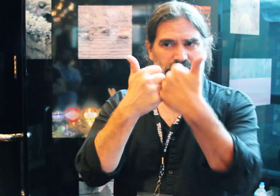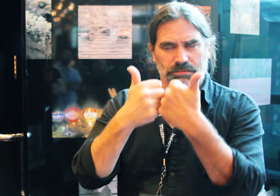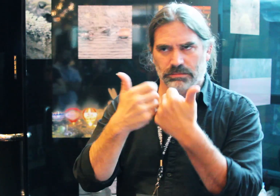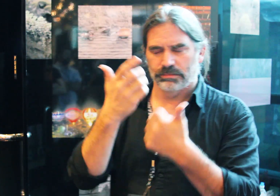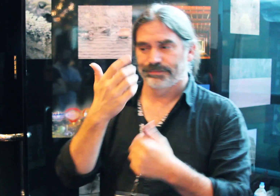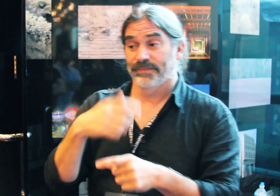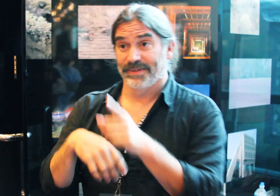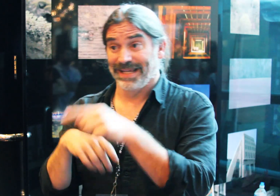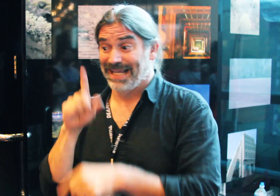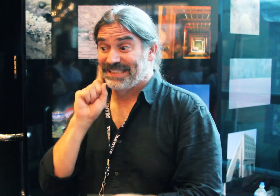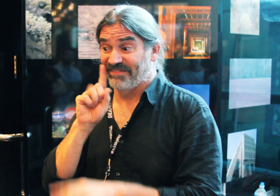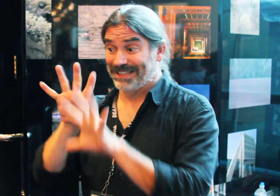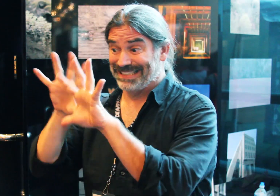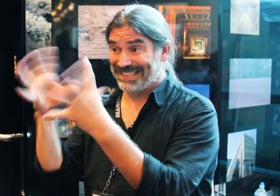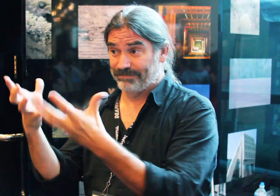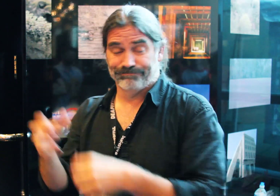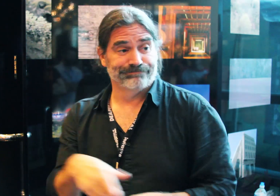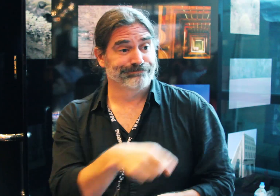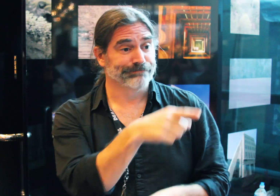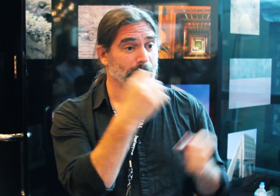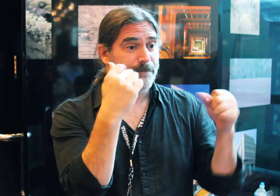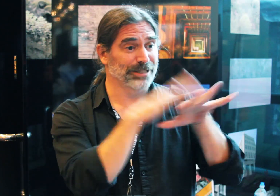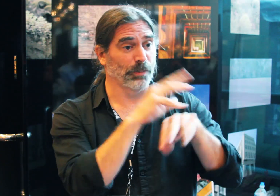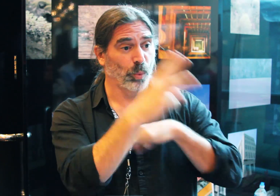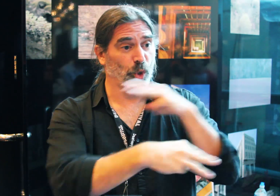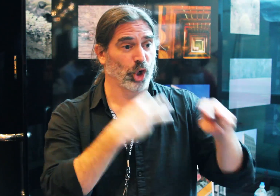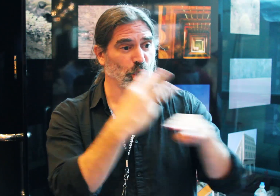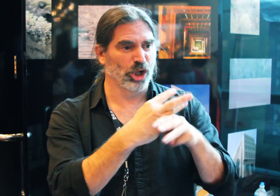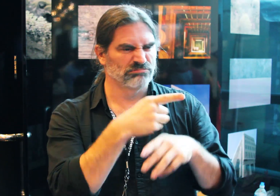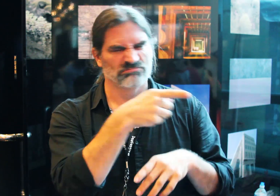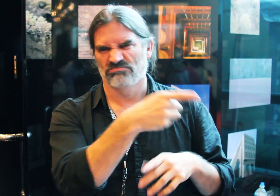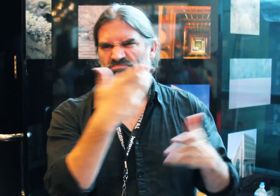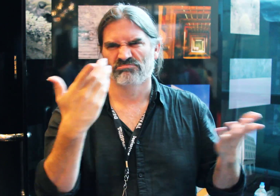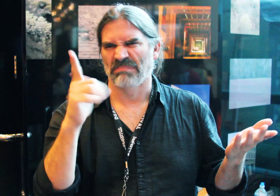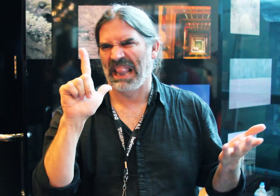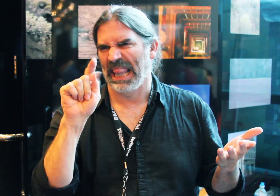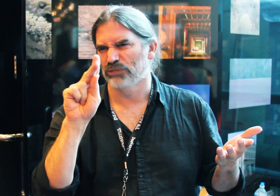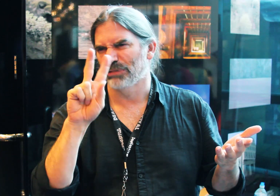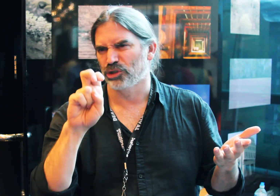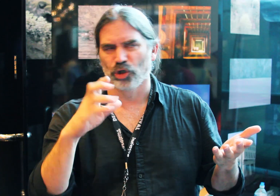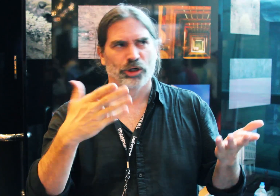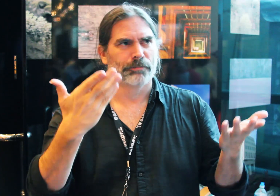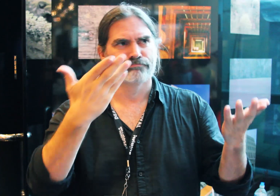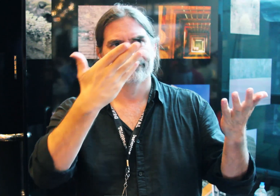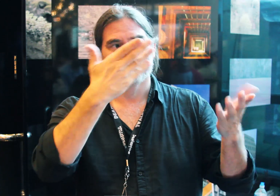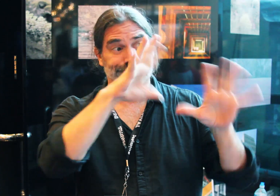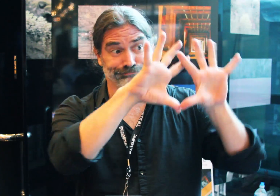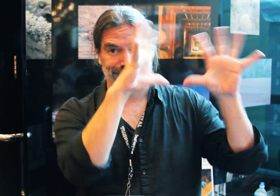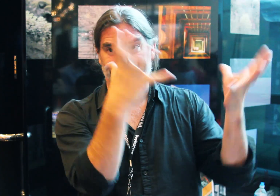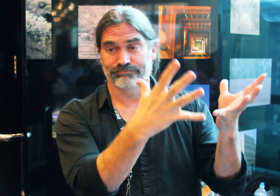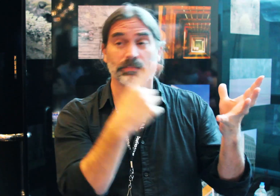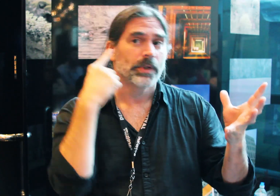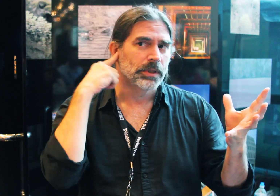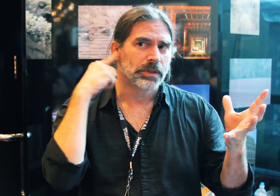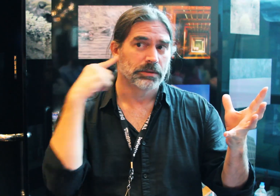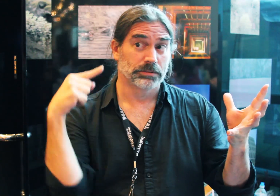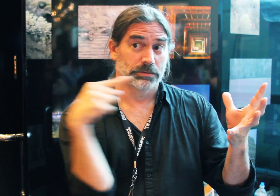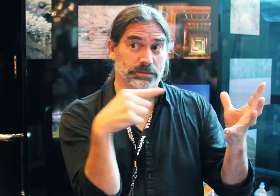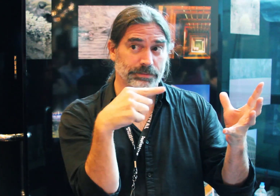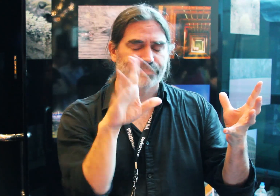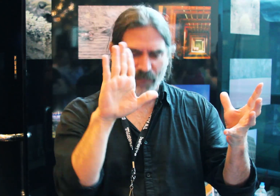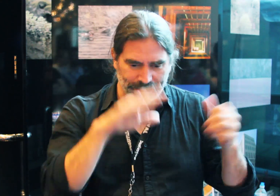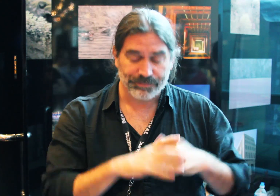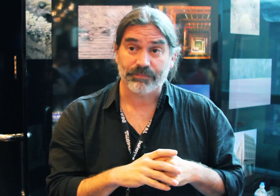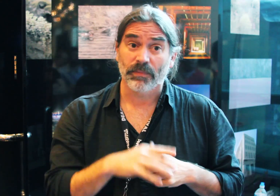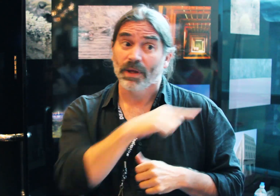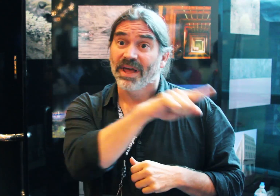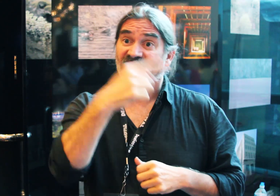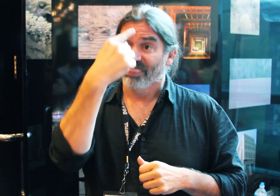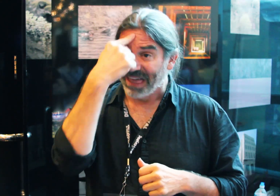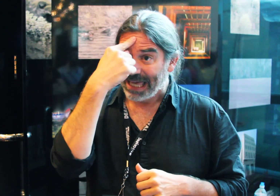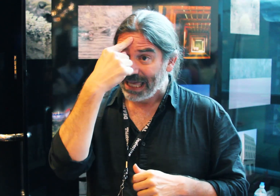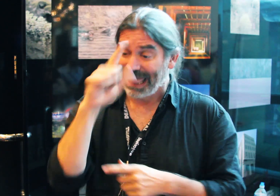Challenges...in the mainstream world, well they have literature, and they hear that word, they think